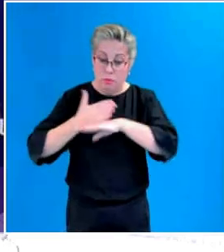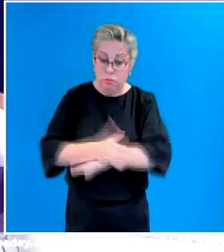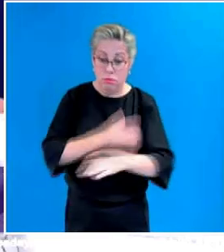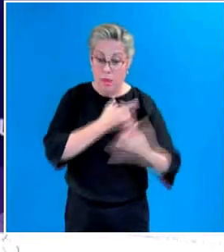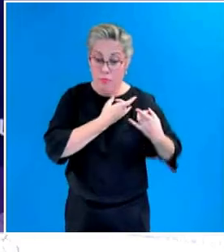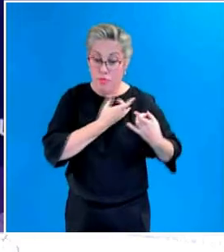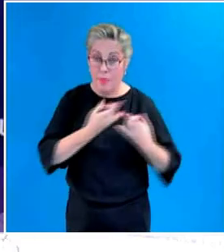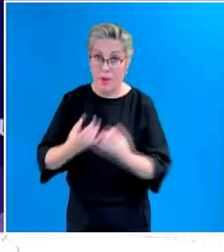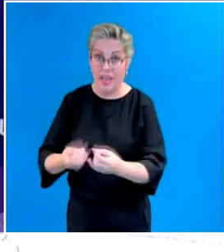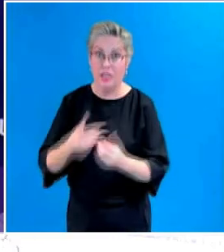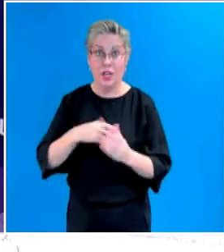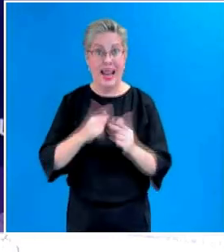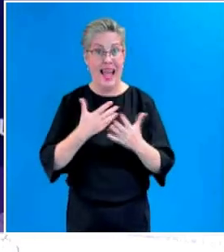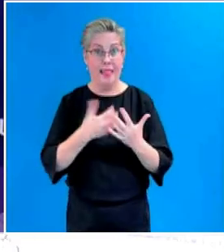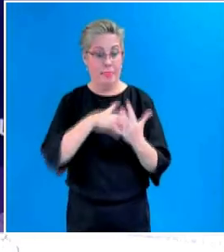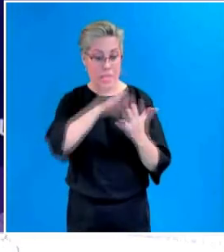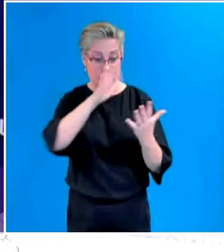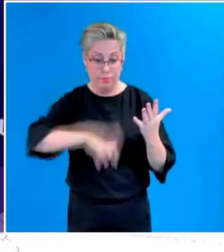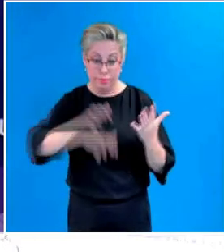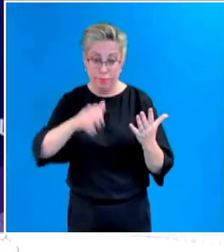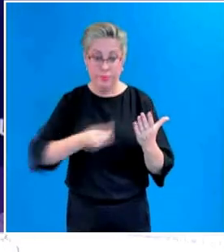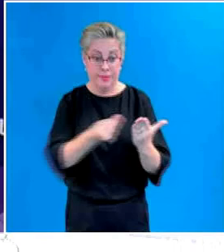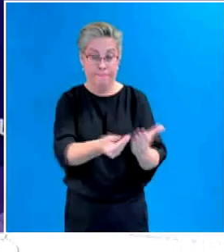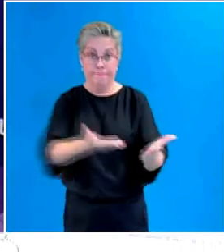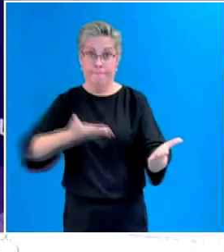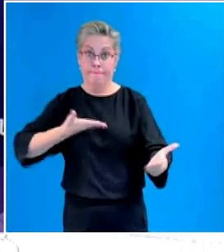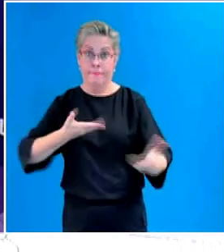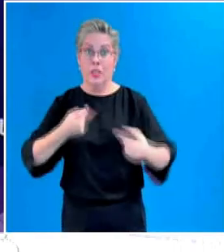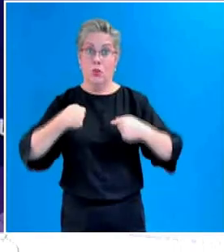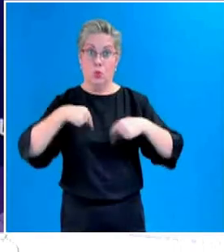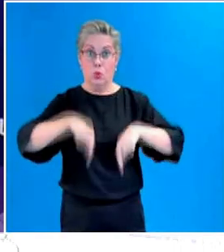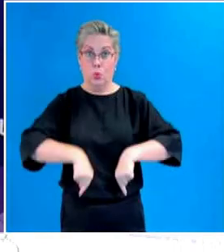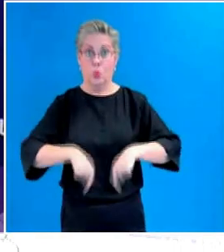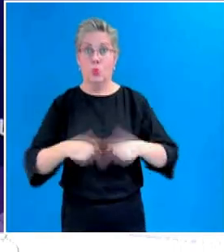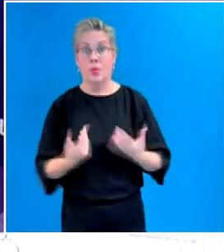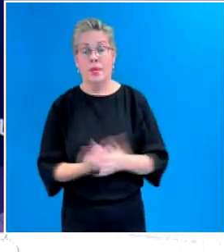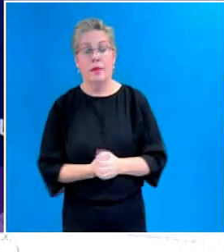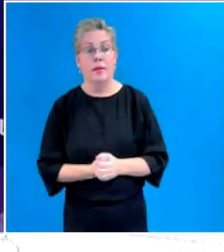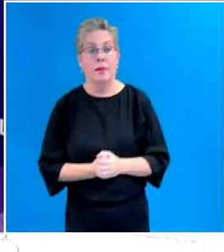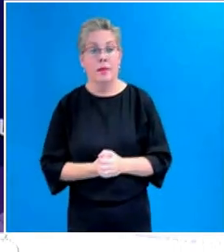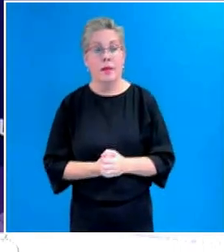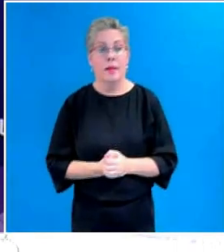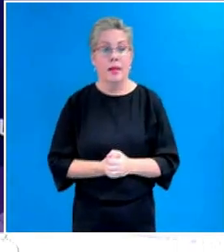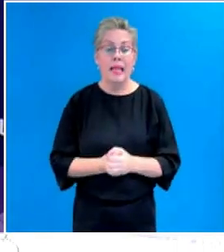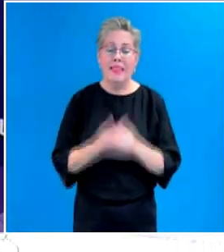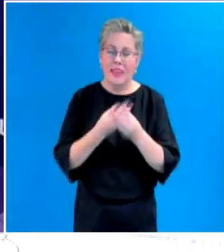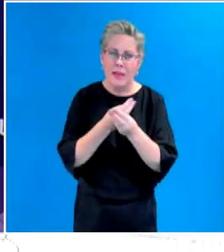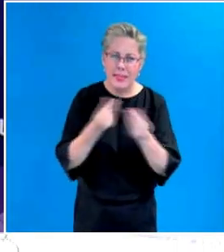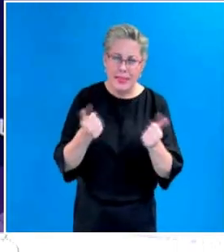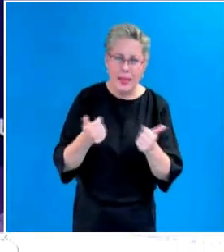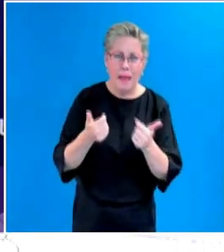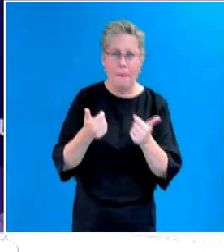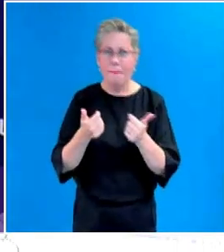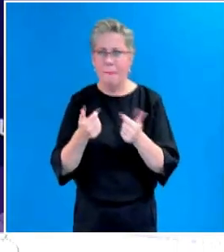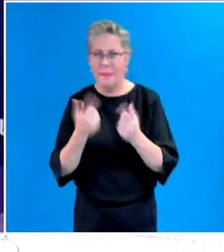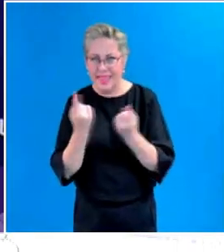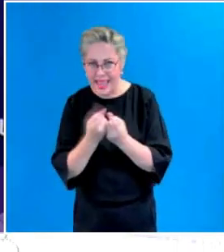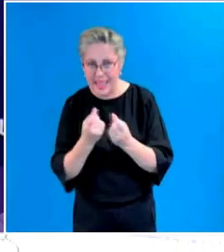the material that has been provided to the Royal Commission. I think there are a few matters that have been taken on notice one way or